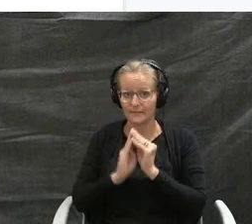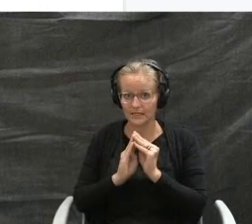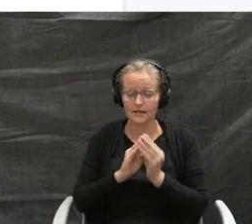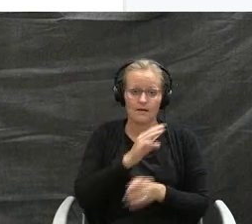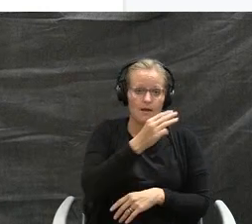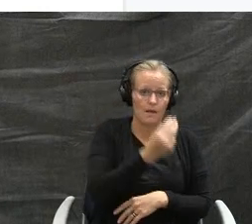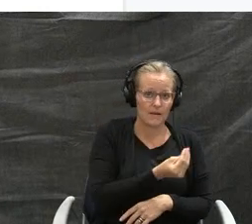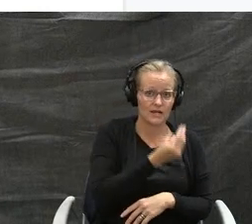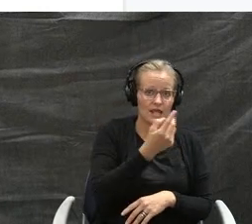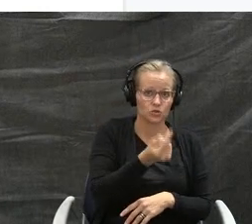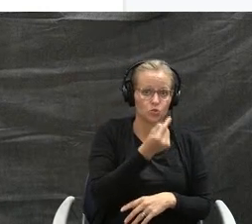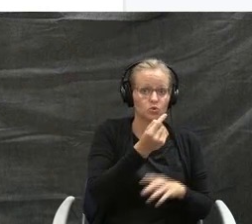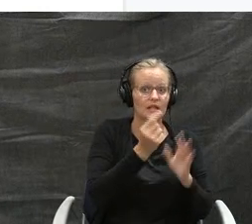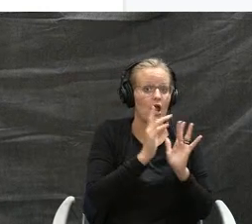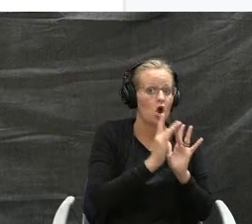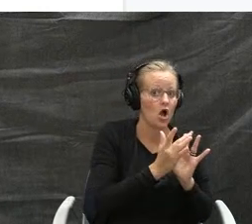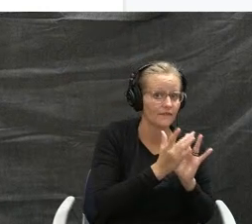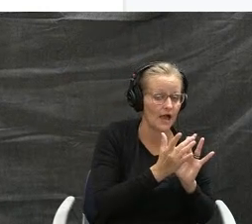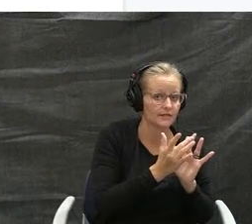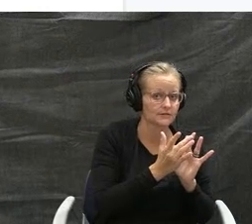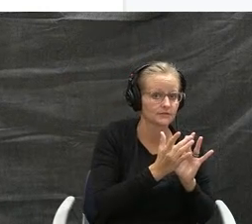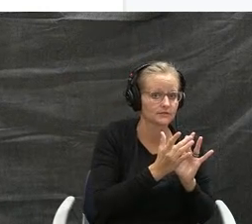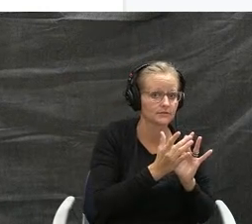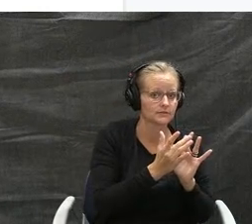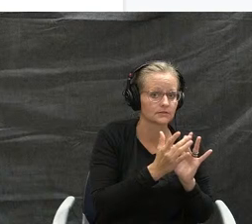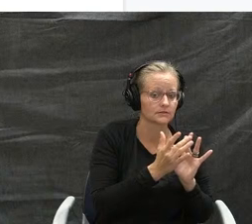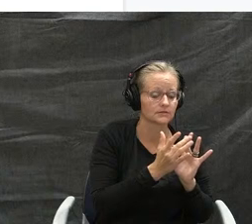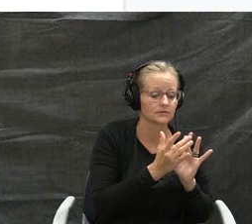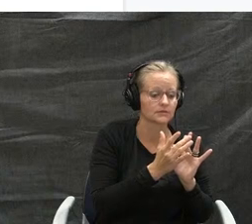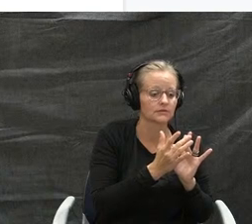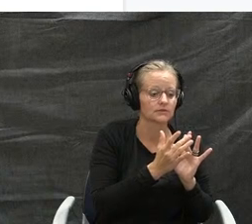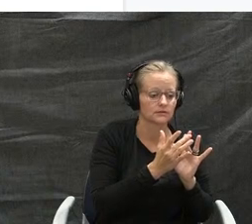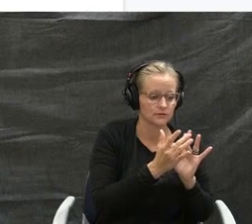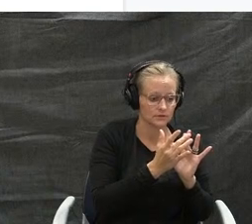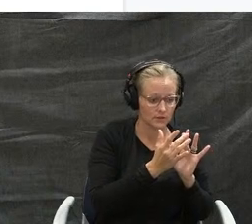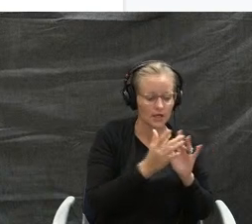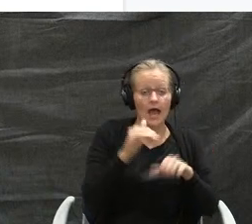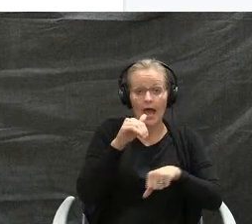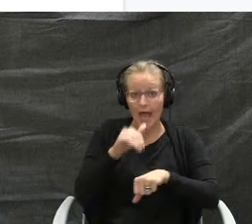Monday and Tuesday online? An in school at school, in person on